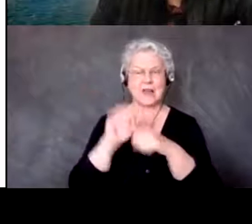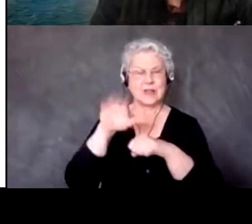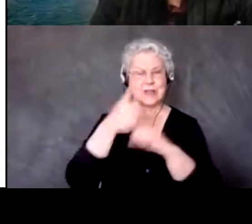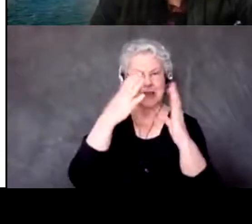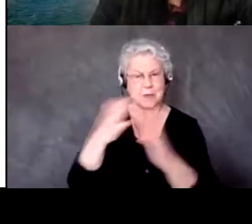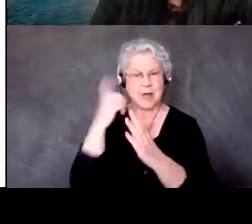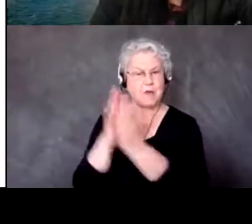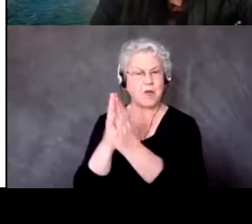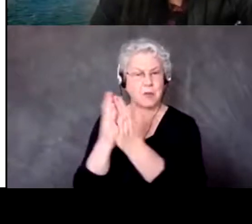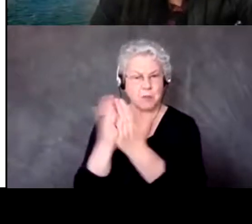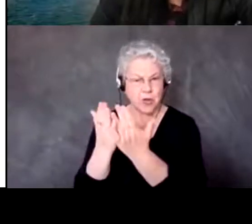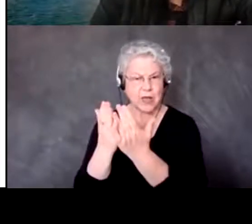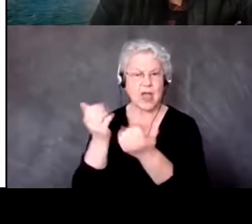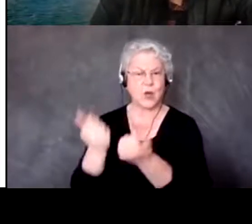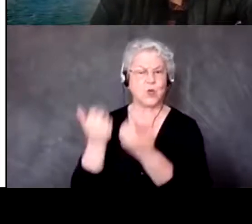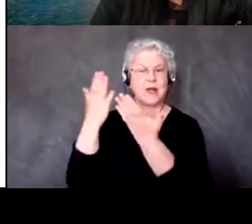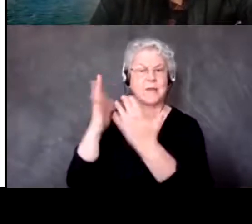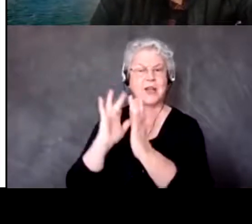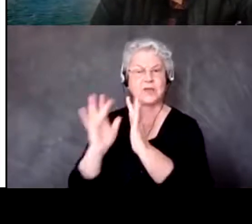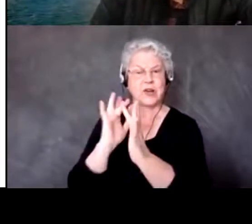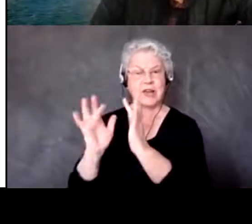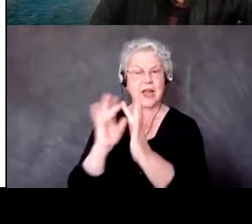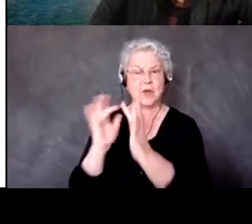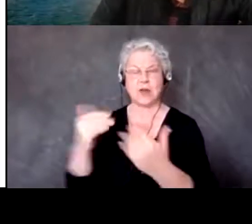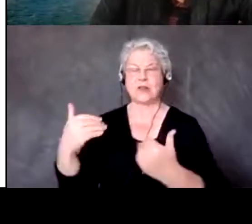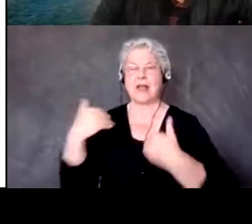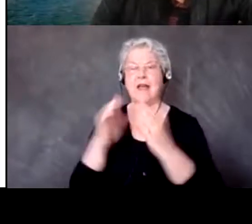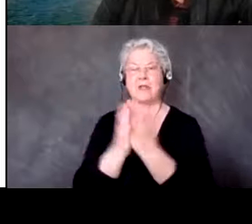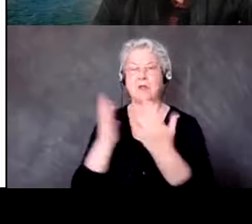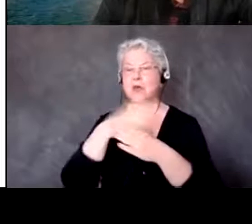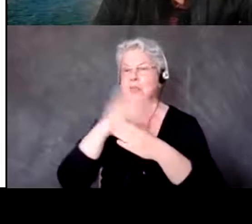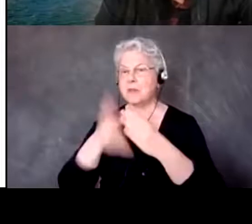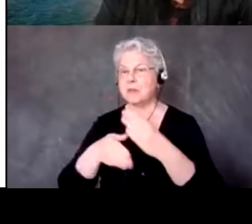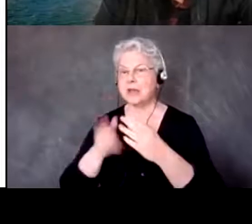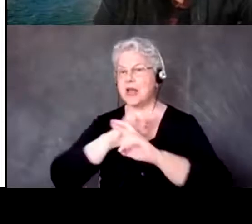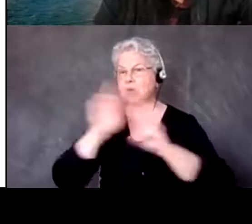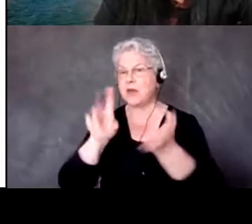recommendations for networking to have the book completed and printed. Okay. Hopefully, we can